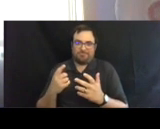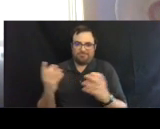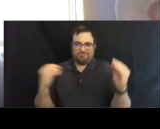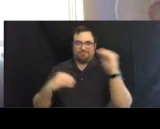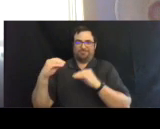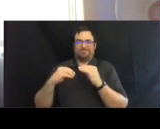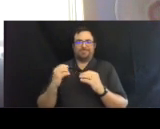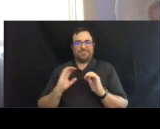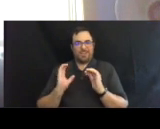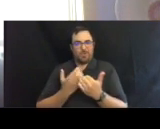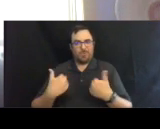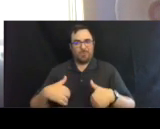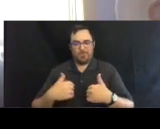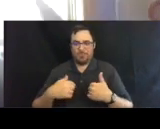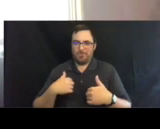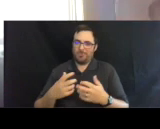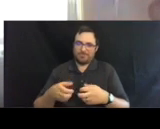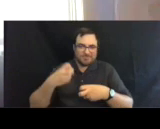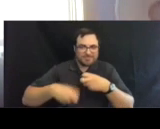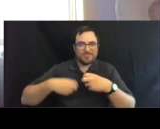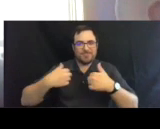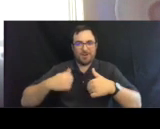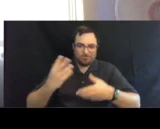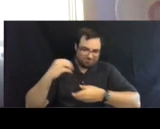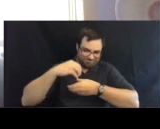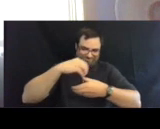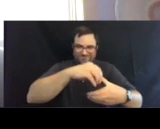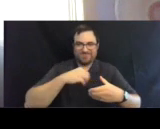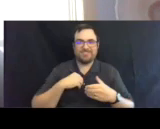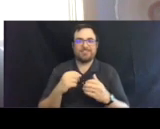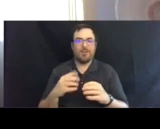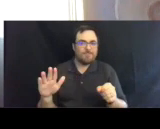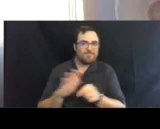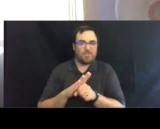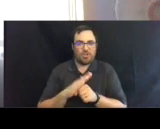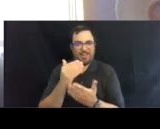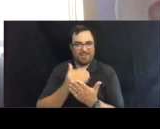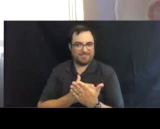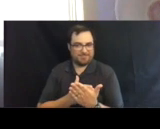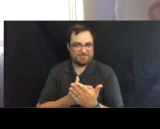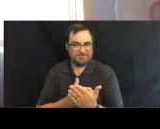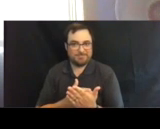of an activity with all those goals in mind. How can I...